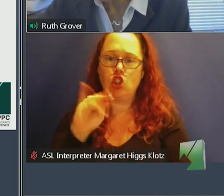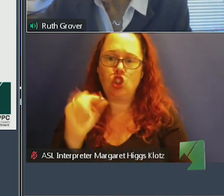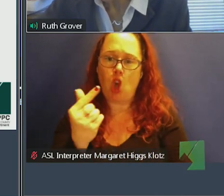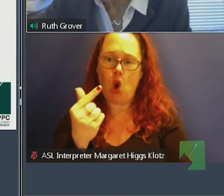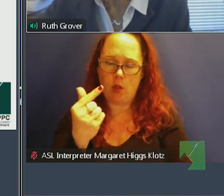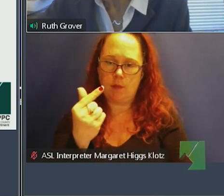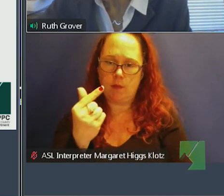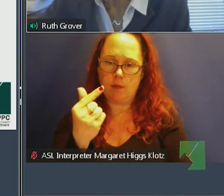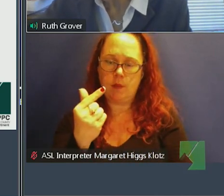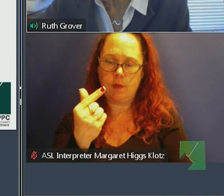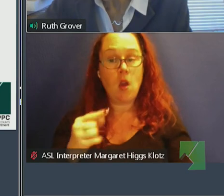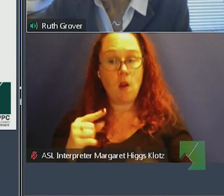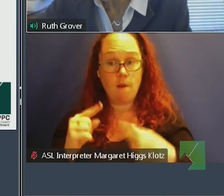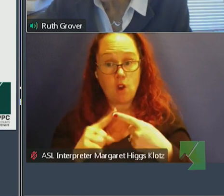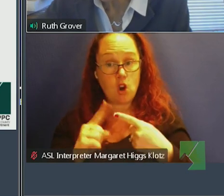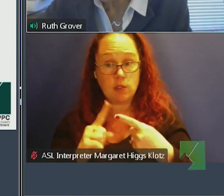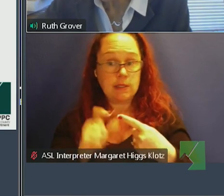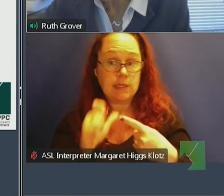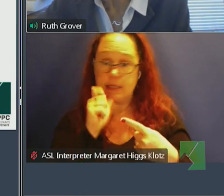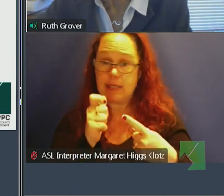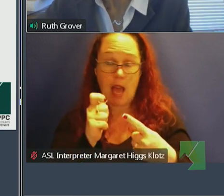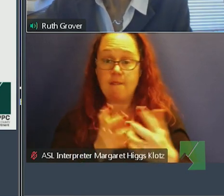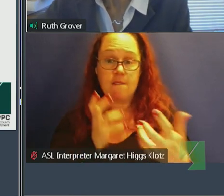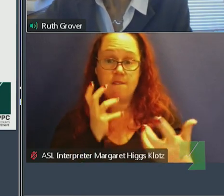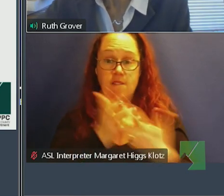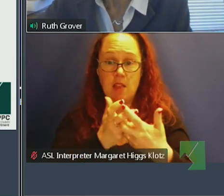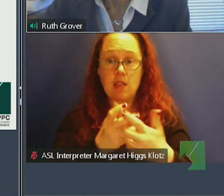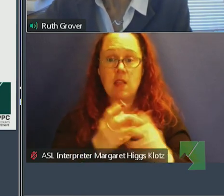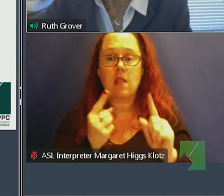First, it is not consistent with the purposes of the, so on this,